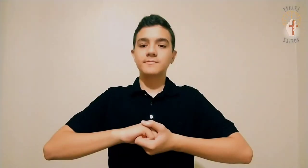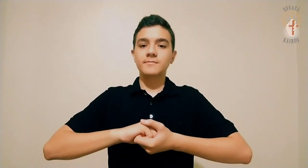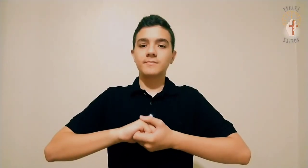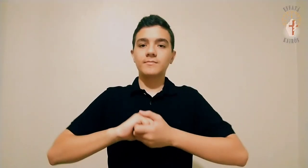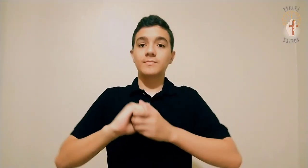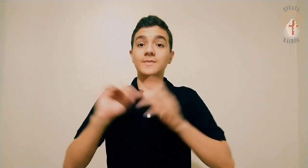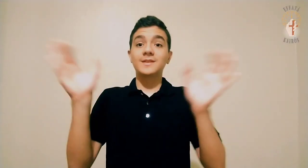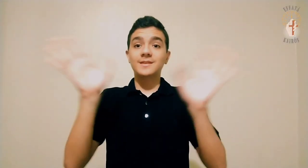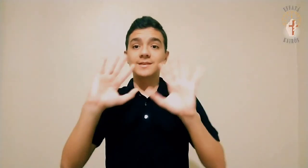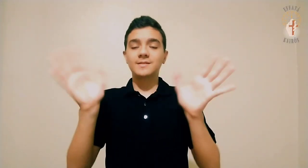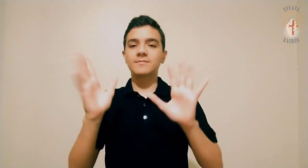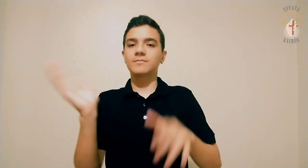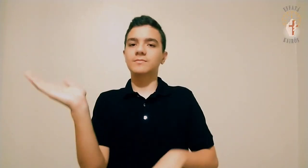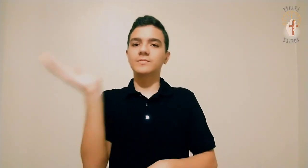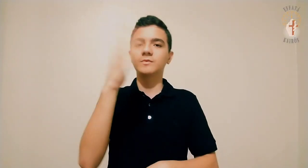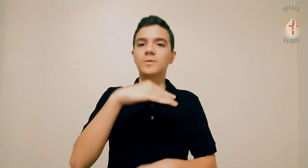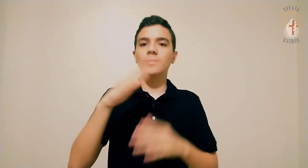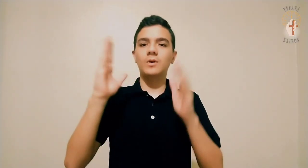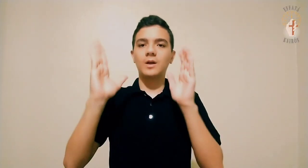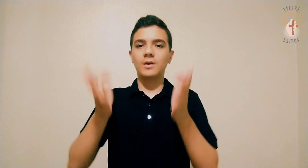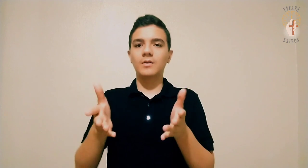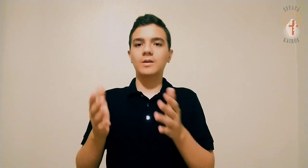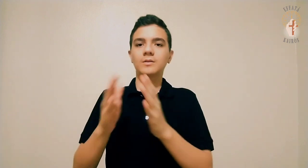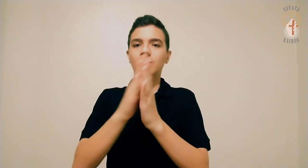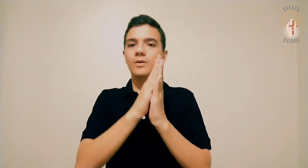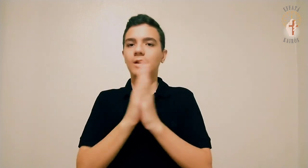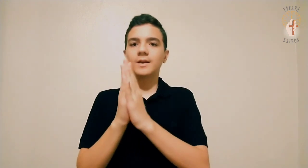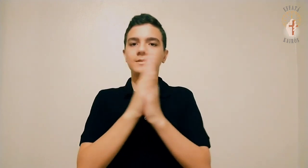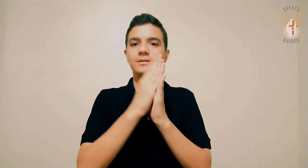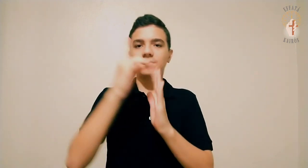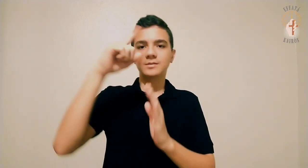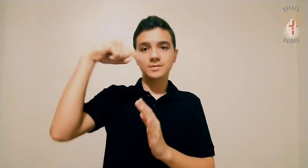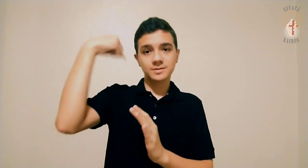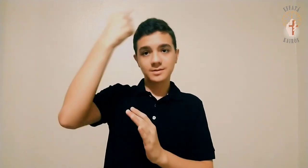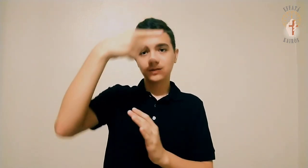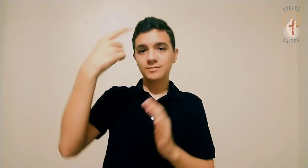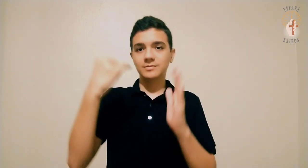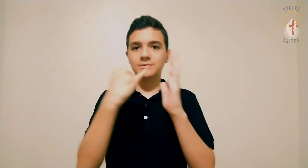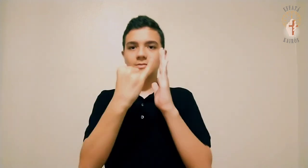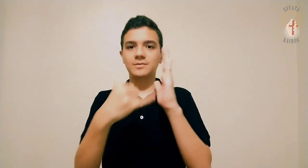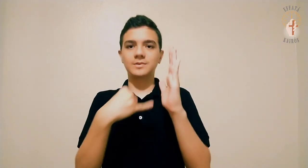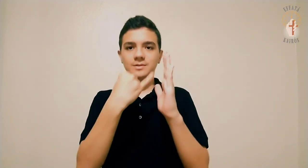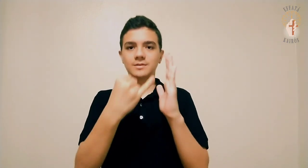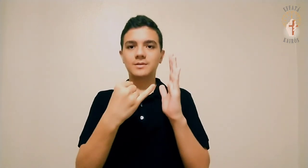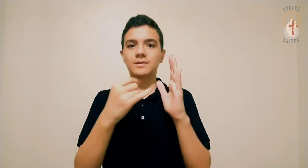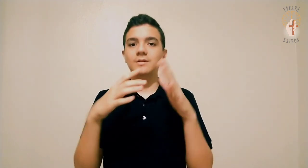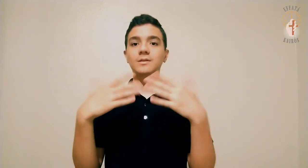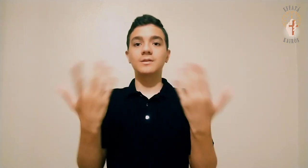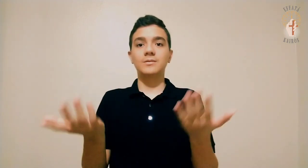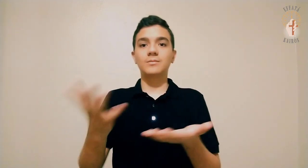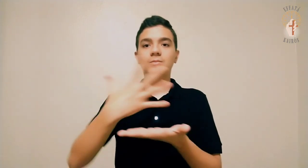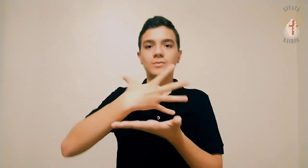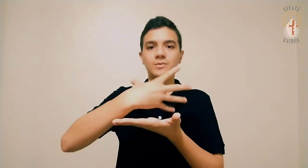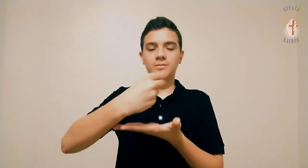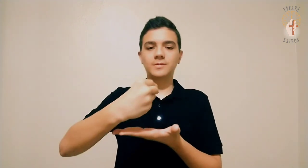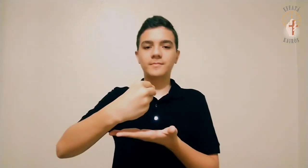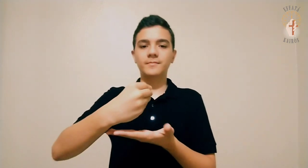Hello, let's pray to Saint Joseph: